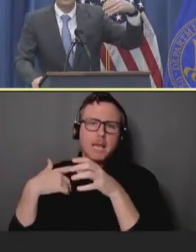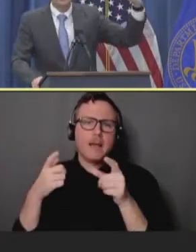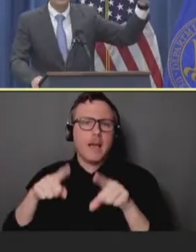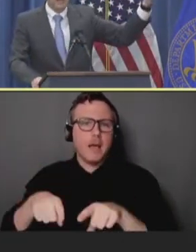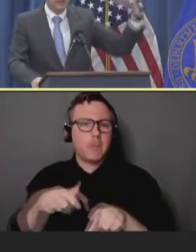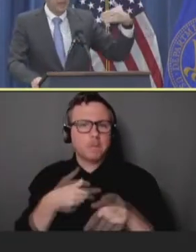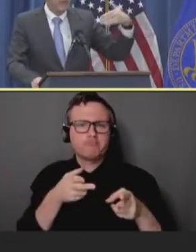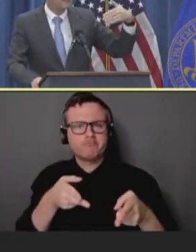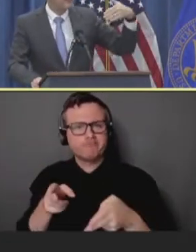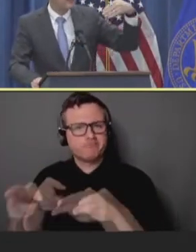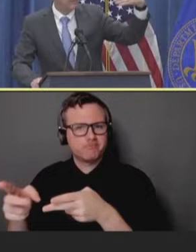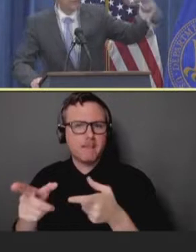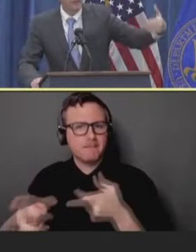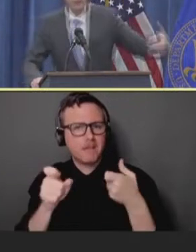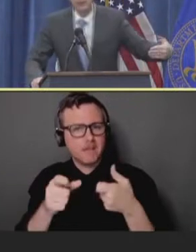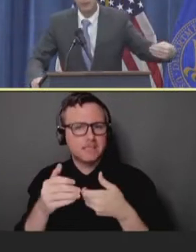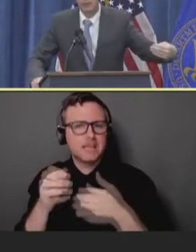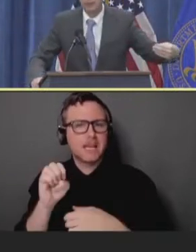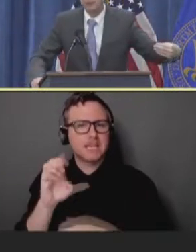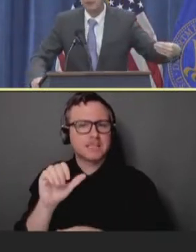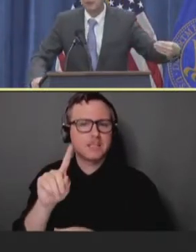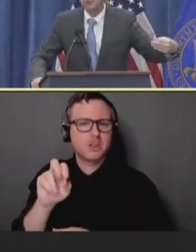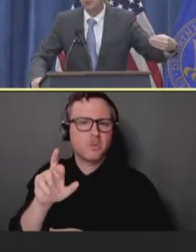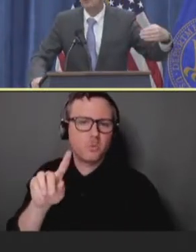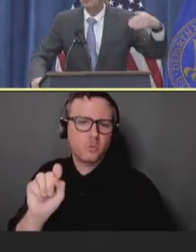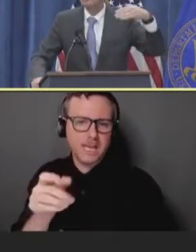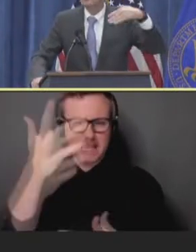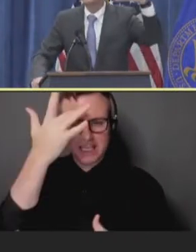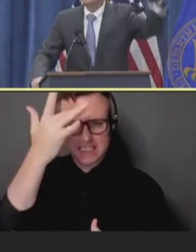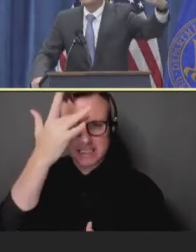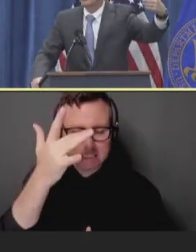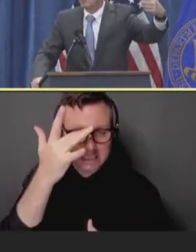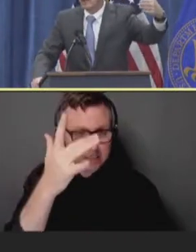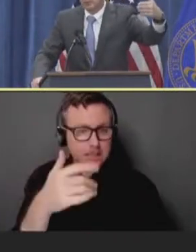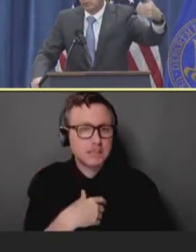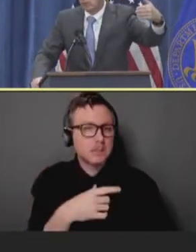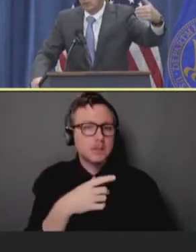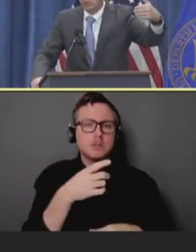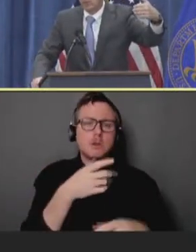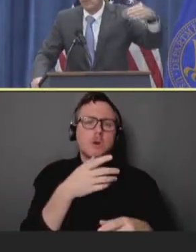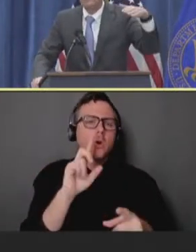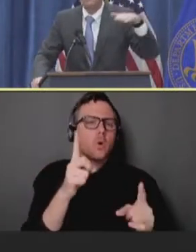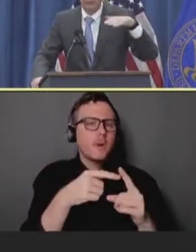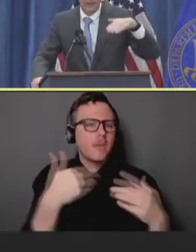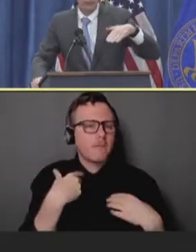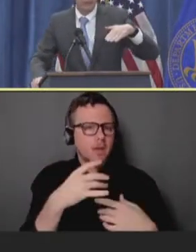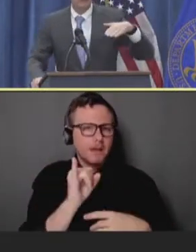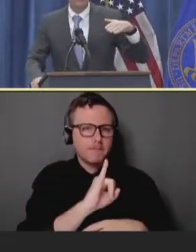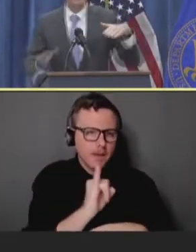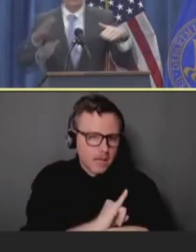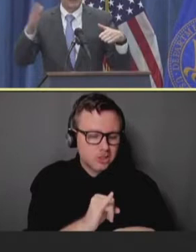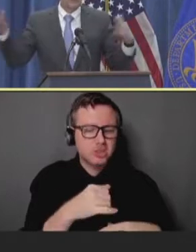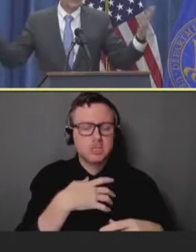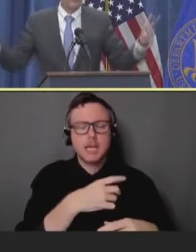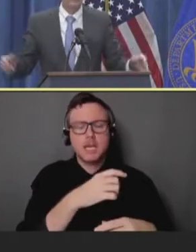A lot of times then after the urinary tract infection is over, a person doesn't go back to where they were. They're now different. They've accelerated.